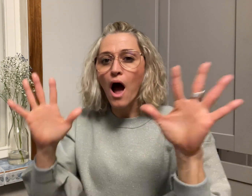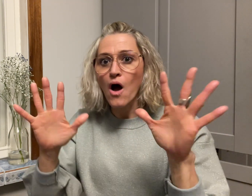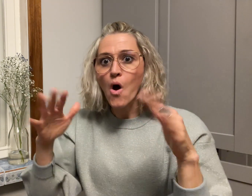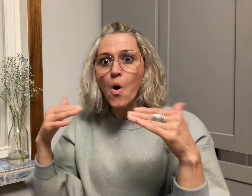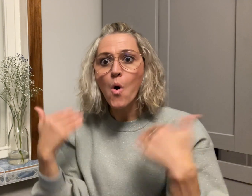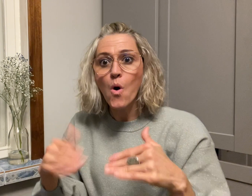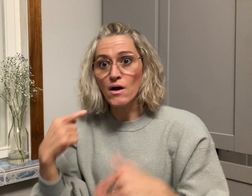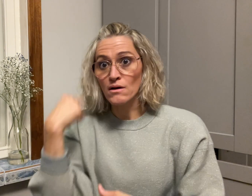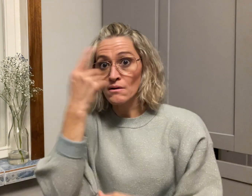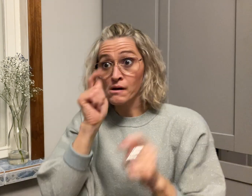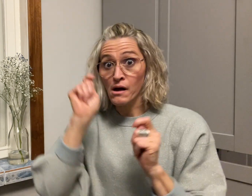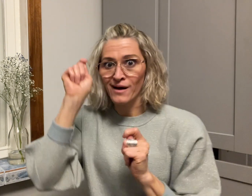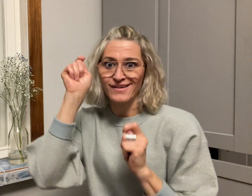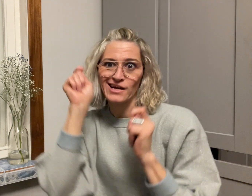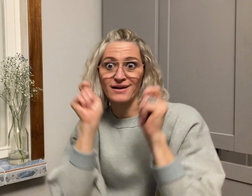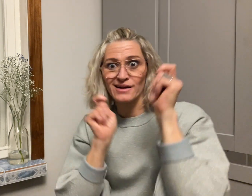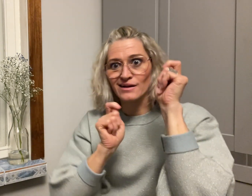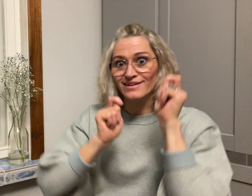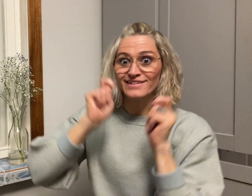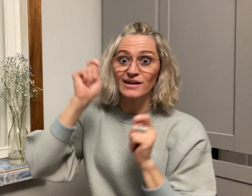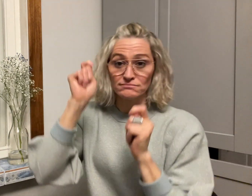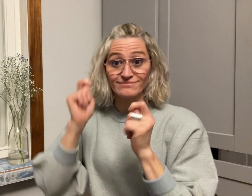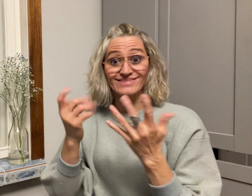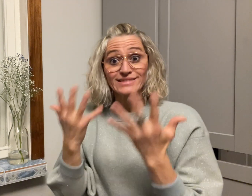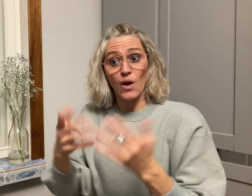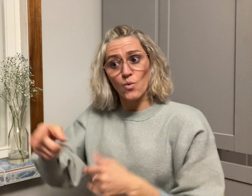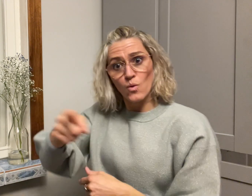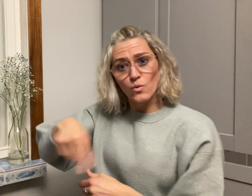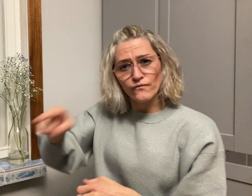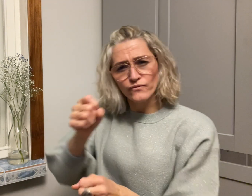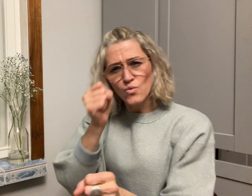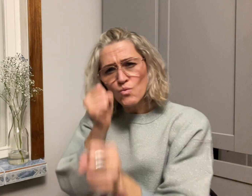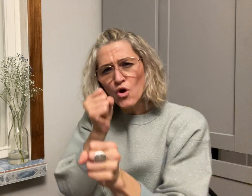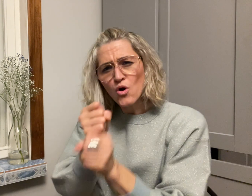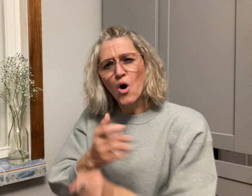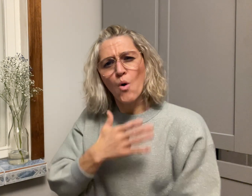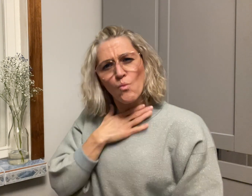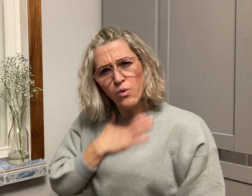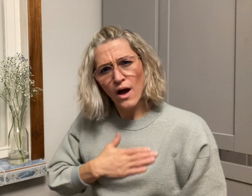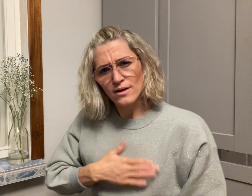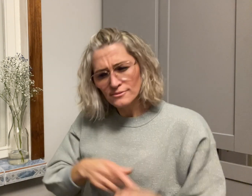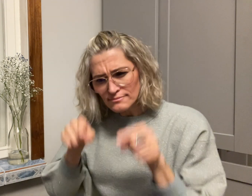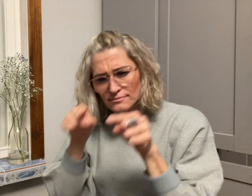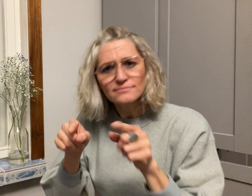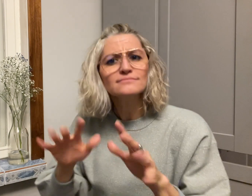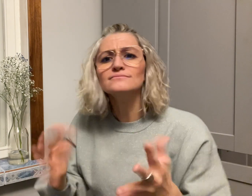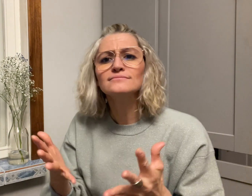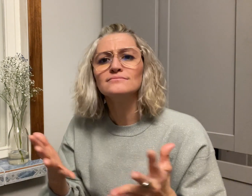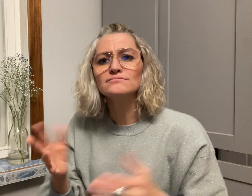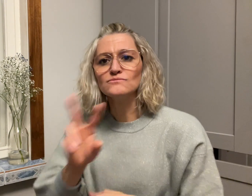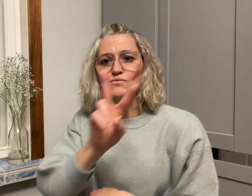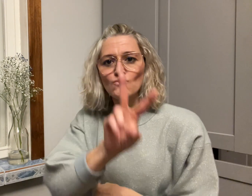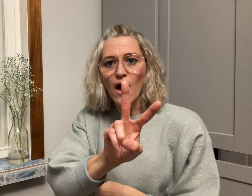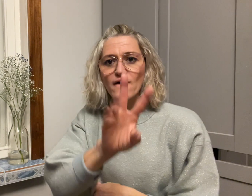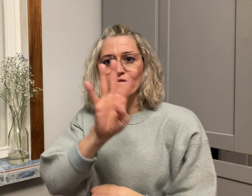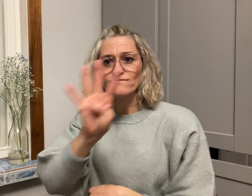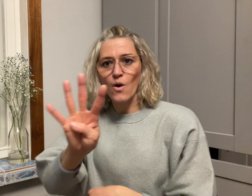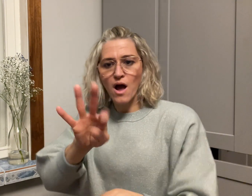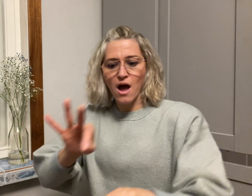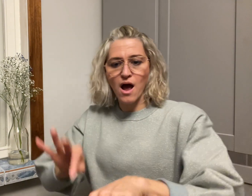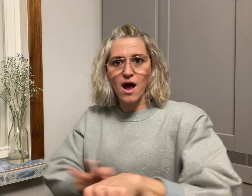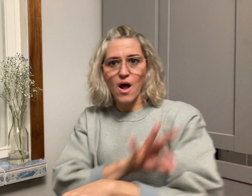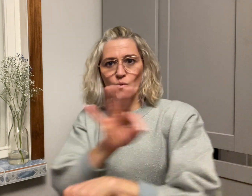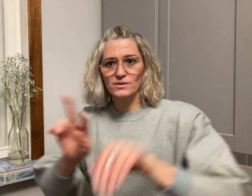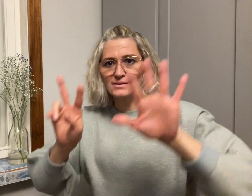faces and facial expressions, and are currently working